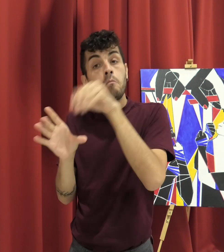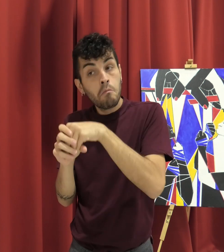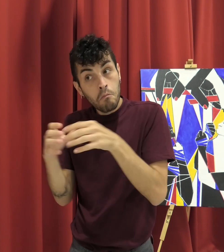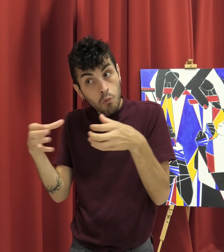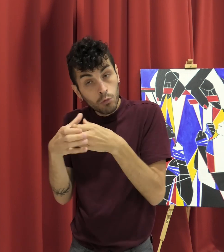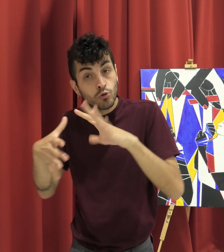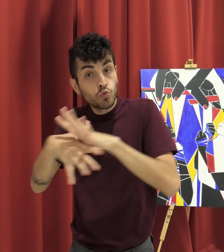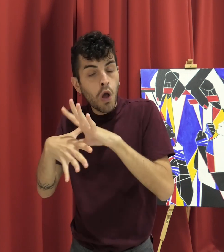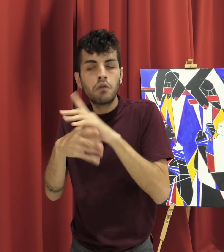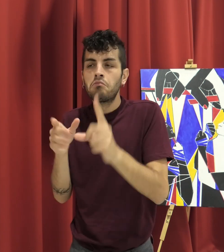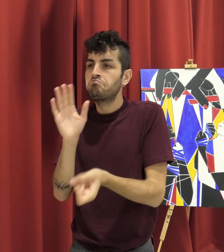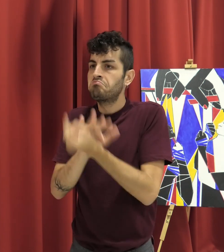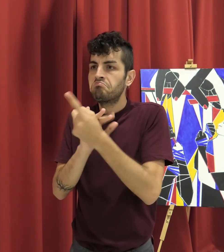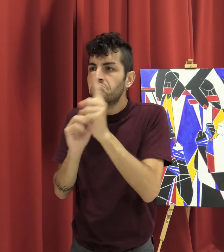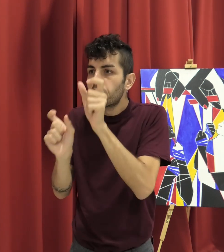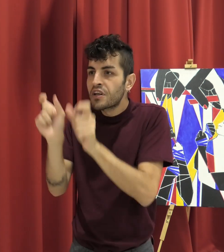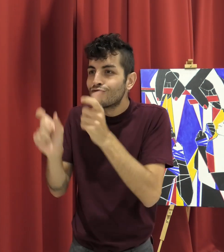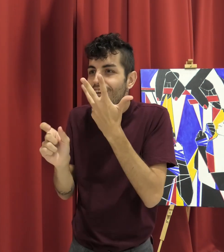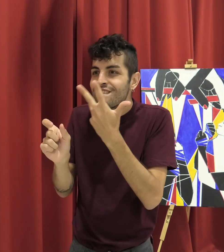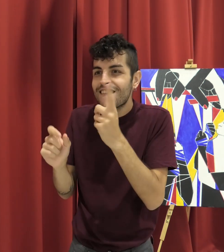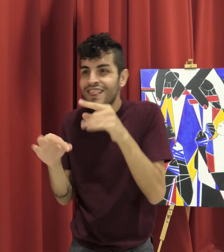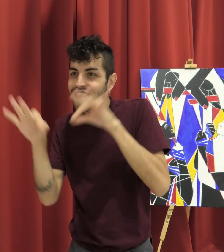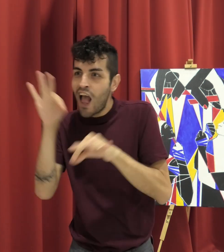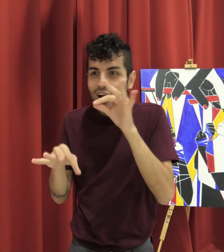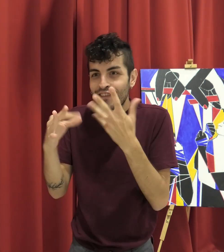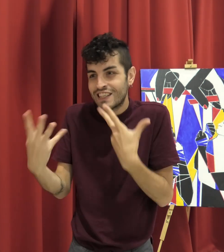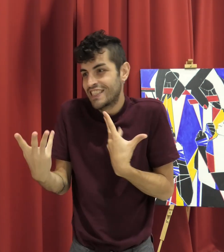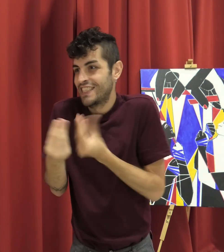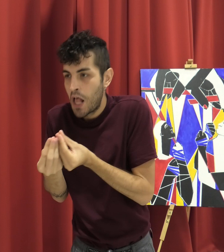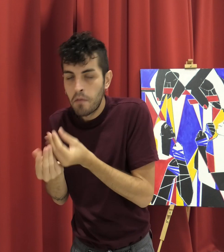Sometimes I took part in theatre companies when I met people with whom I felt comfortable